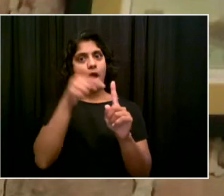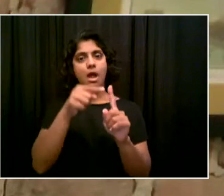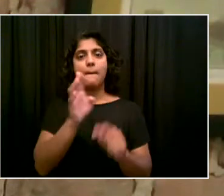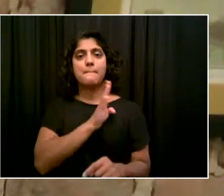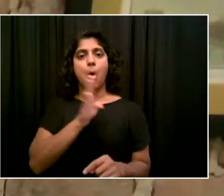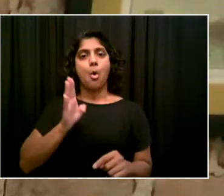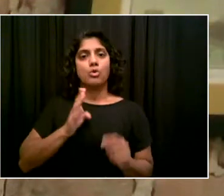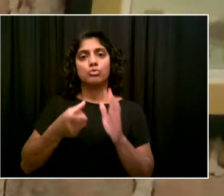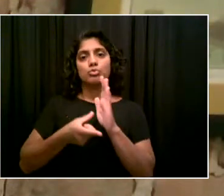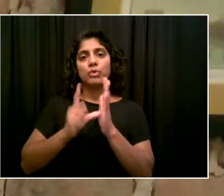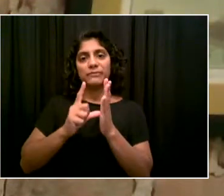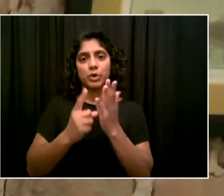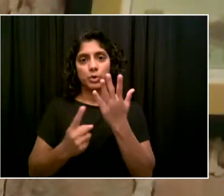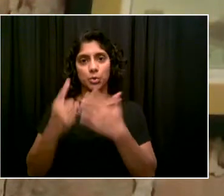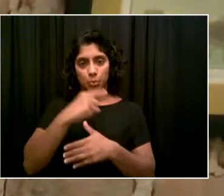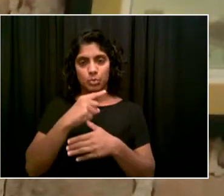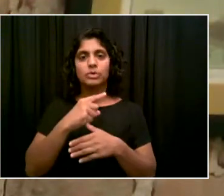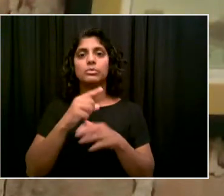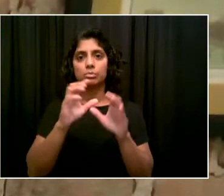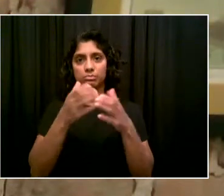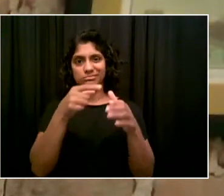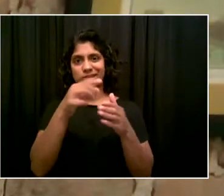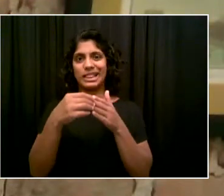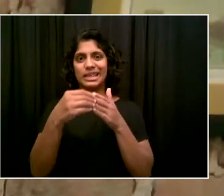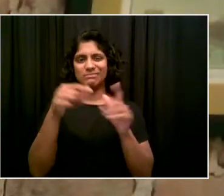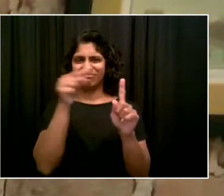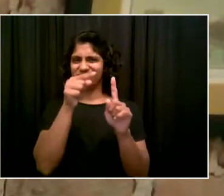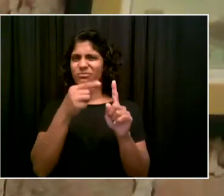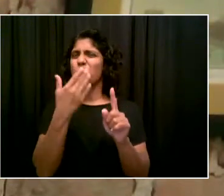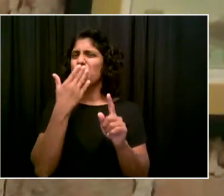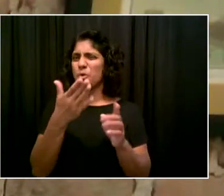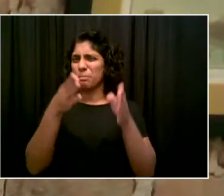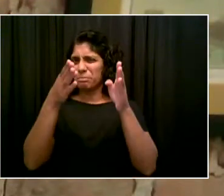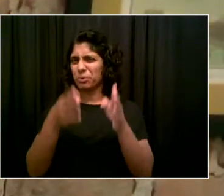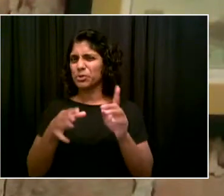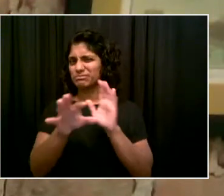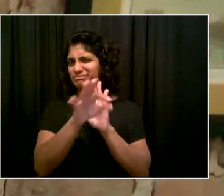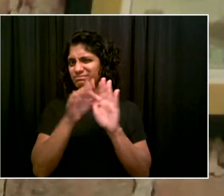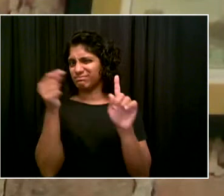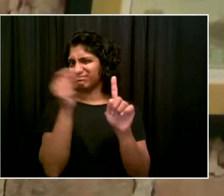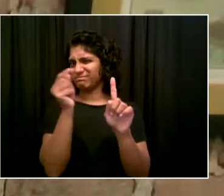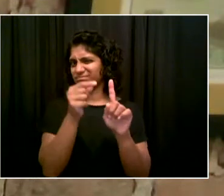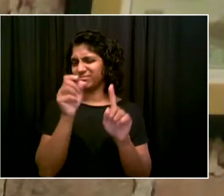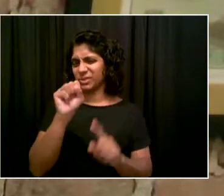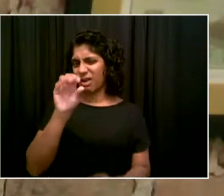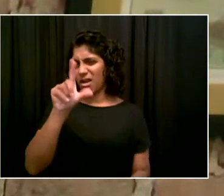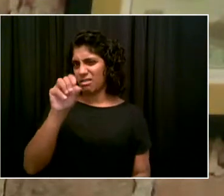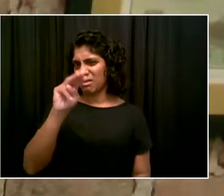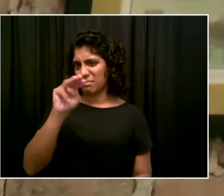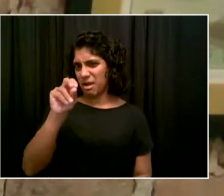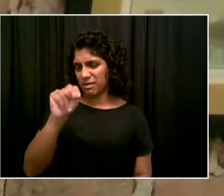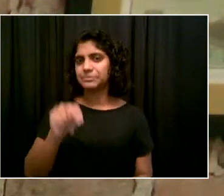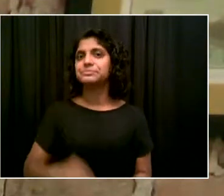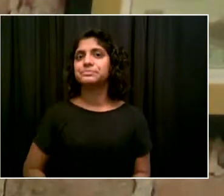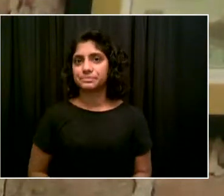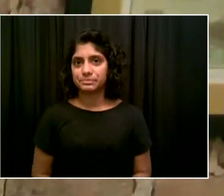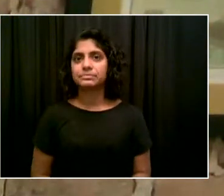BOARD . THIS IS SUCH AN IMPORTANT ISSUE. IS NOT ONLY